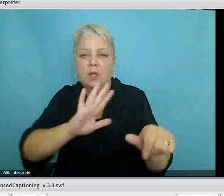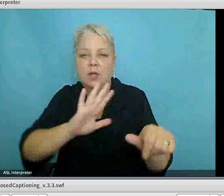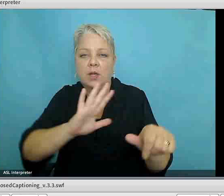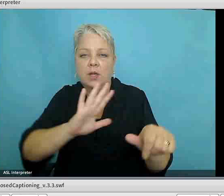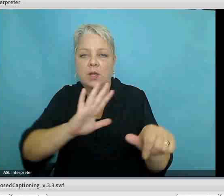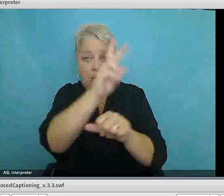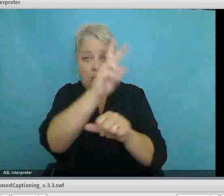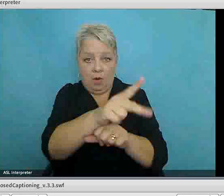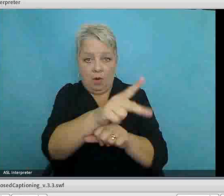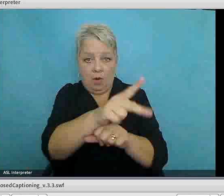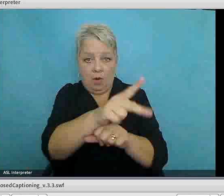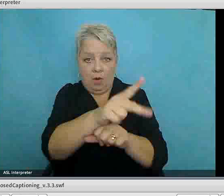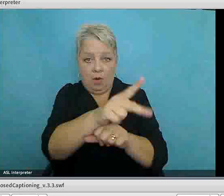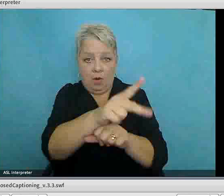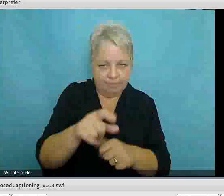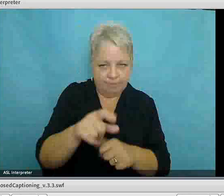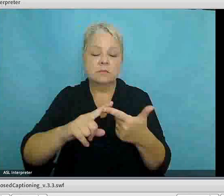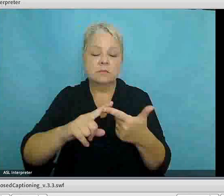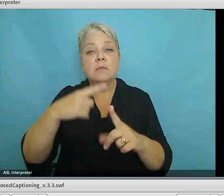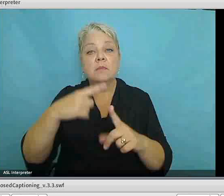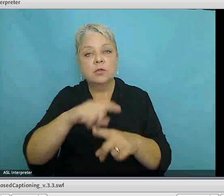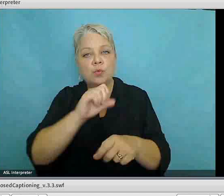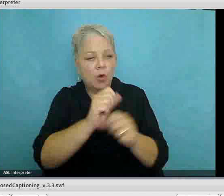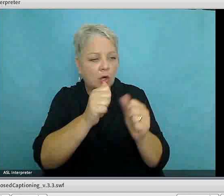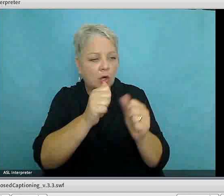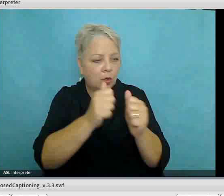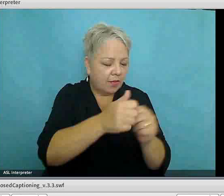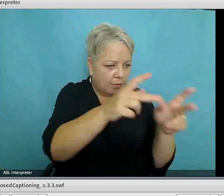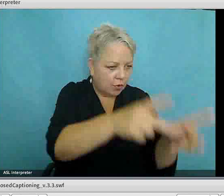And working with the Care Team to assess clinical risks and needs.